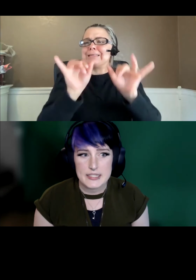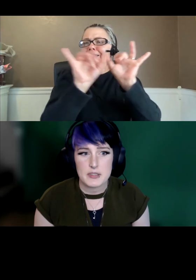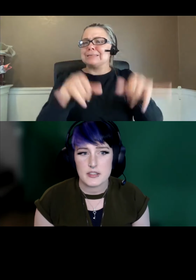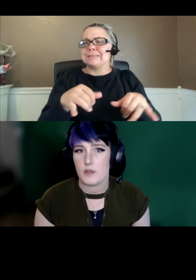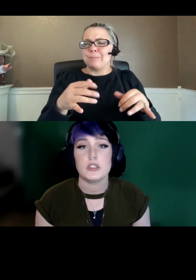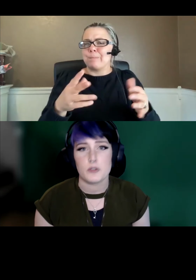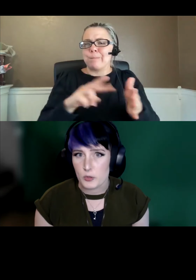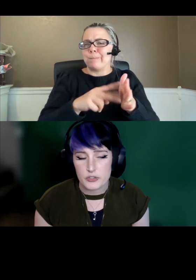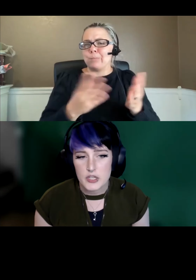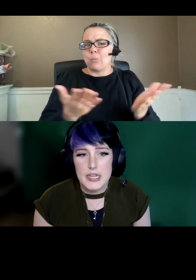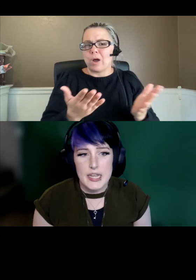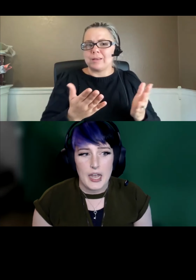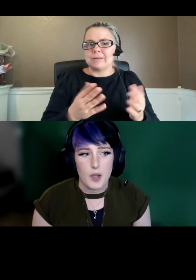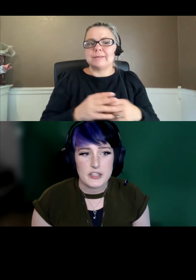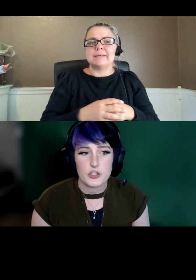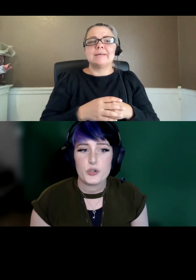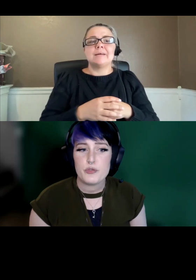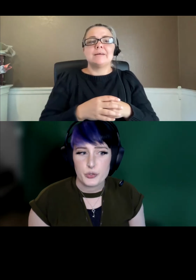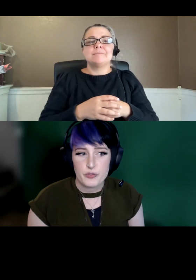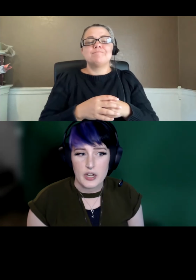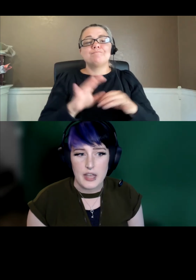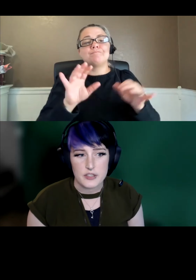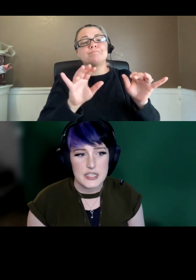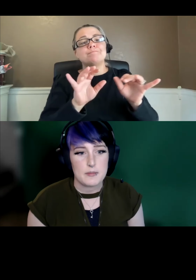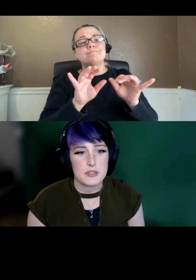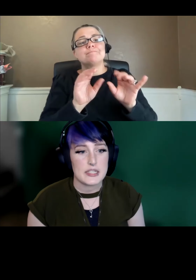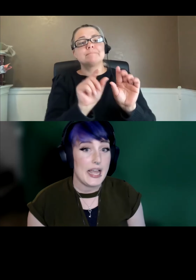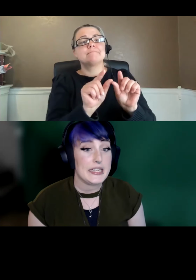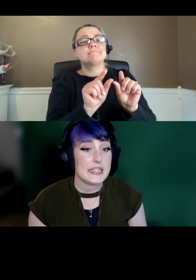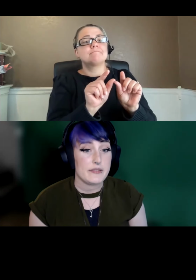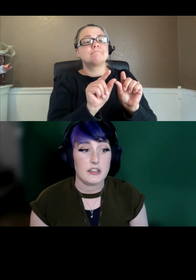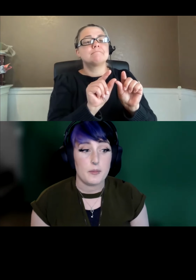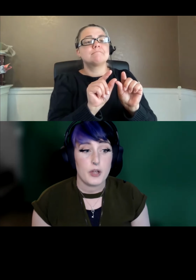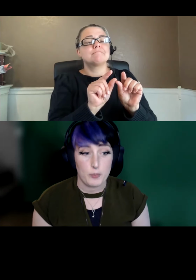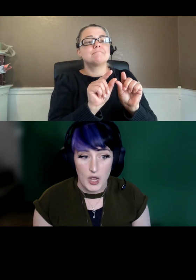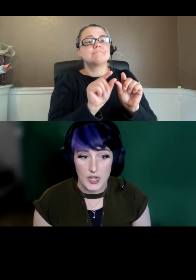system is a set of deliverables. It's a source of truth that allows a team to design and develop a